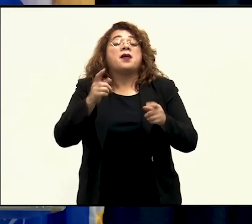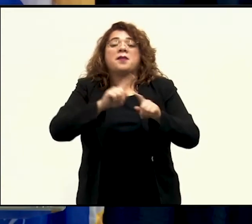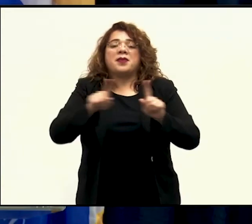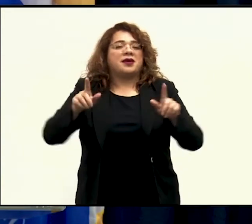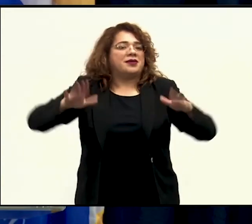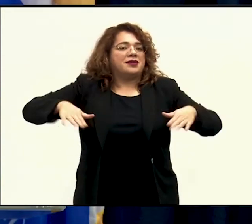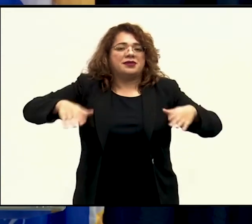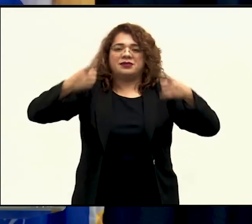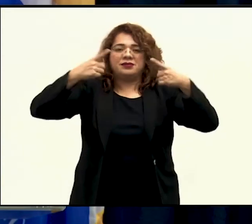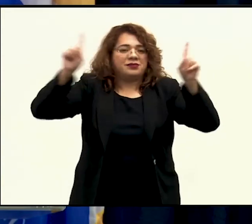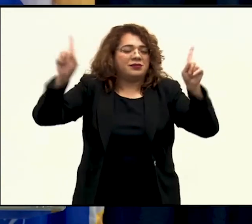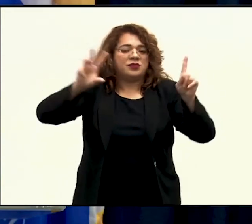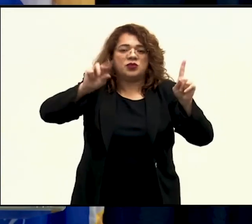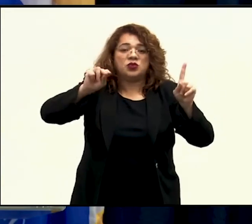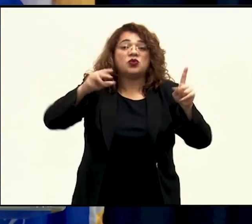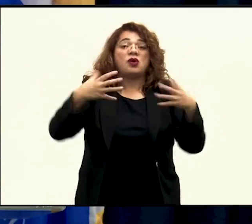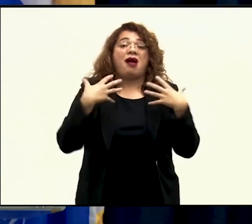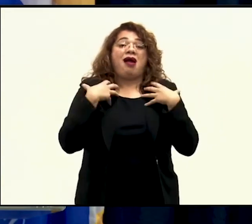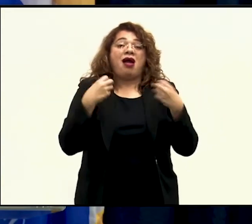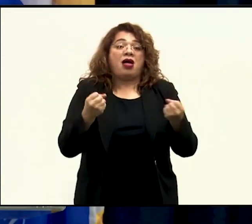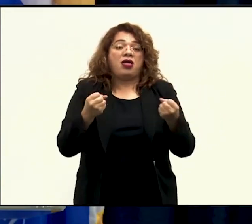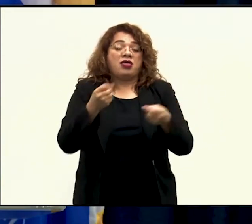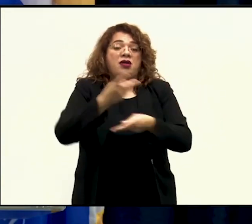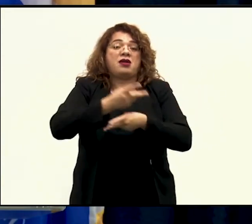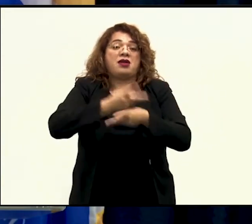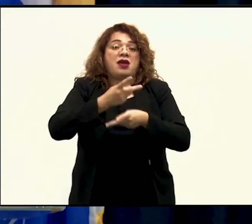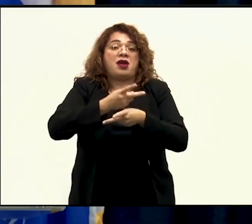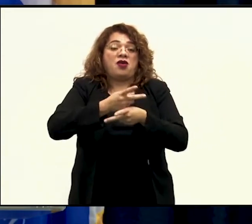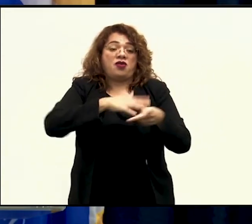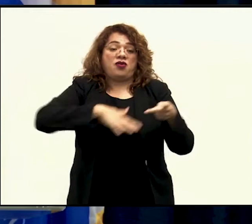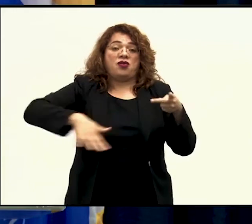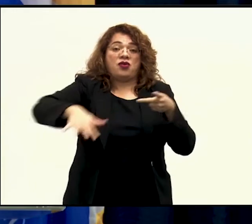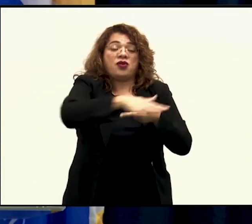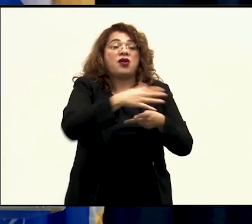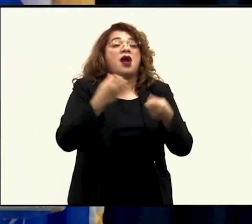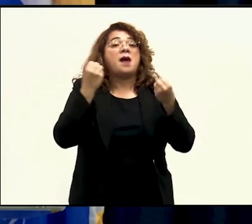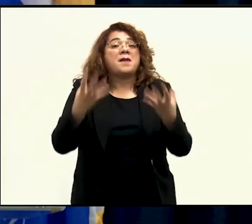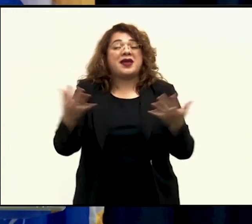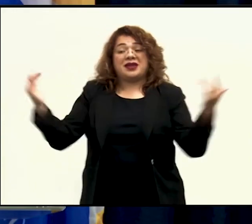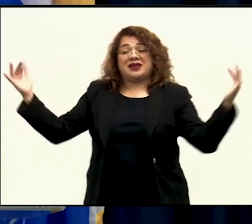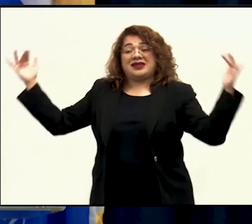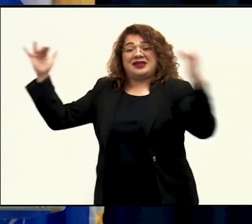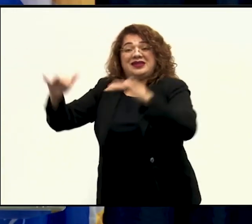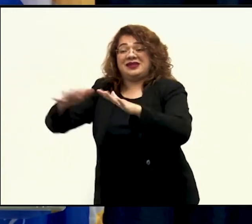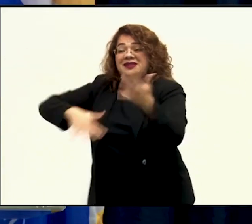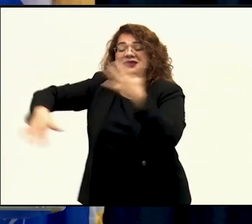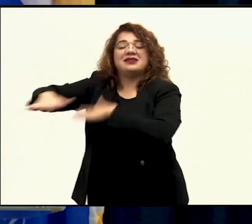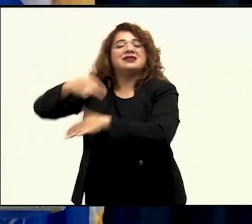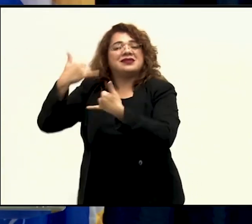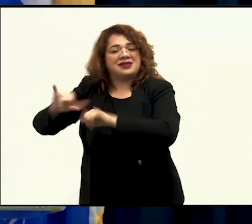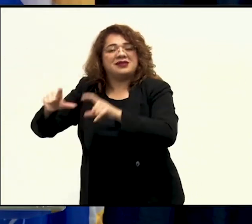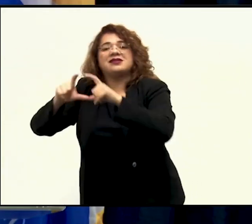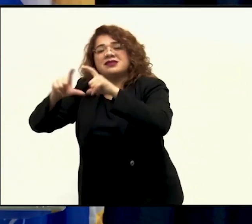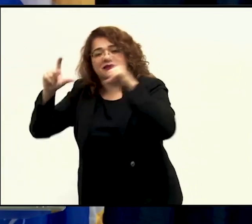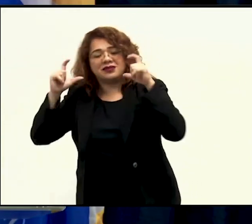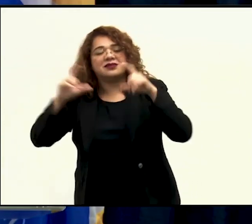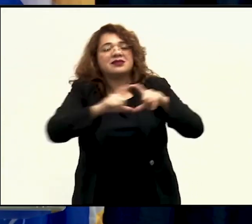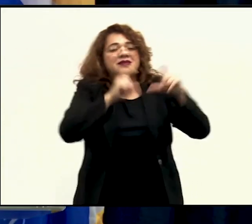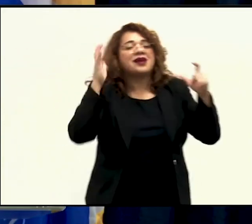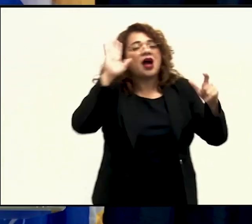This does not apply to healthcare settings and some congregant settings. While we're less than a month away from this June 15th, it's important that we collectively